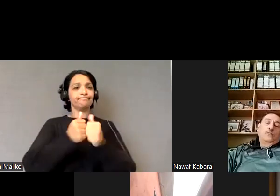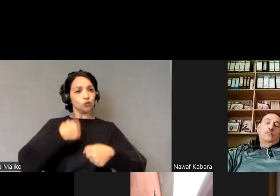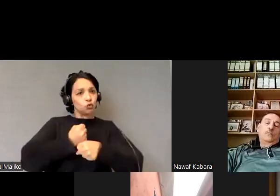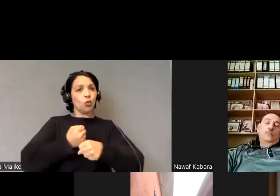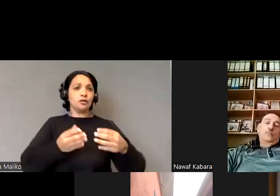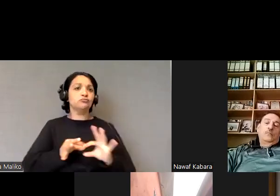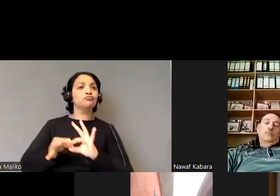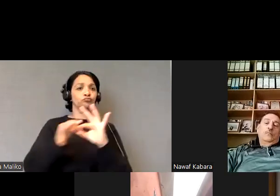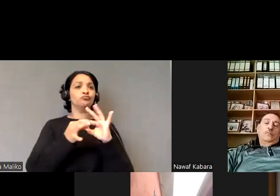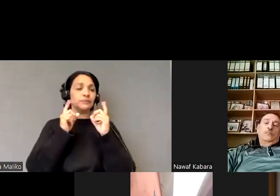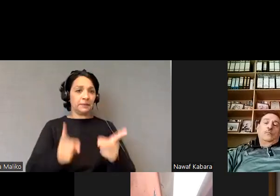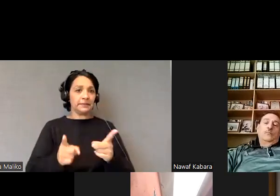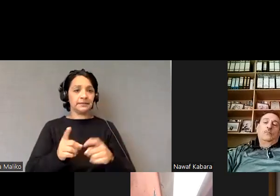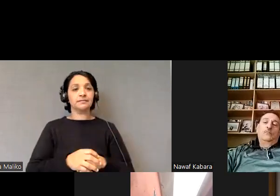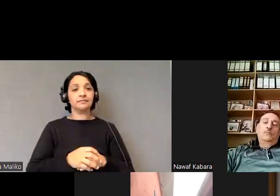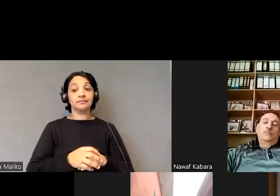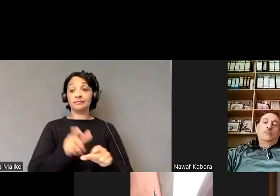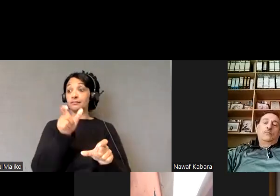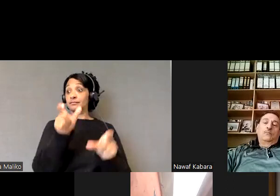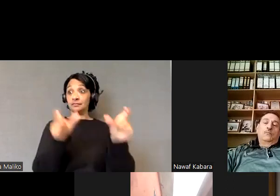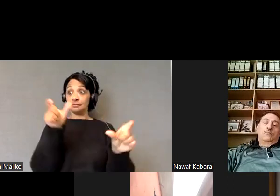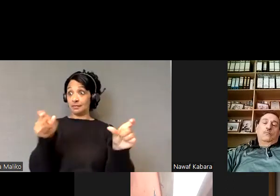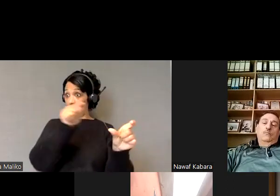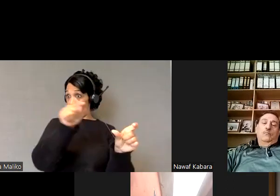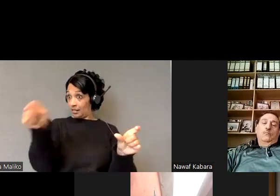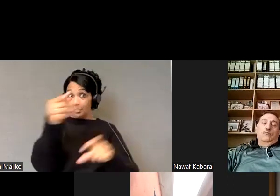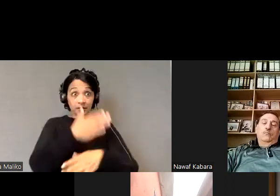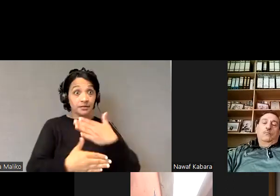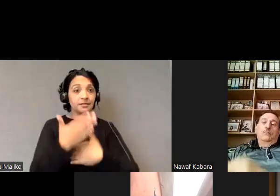Mr. Jarrod Clyne [indiscernible].